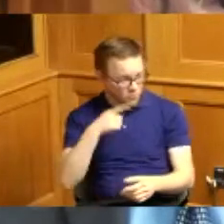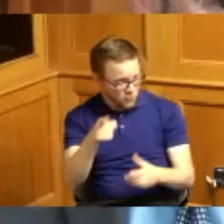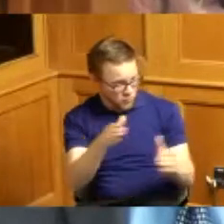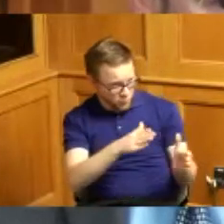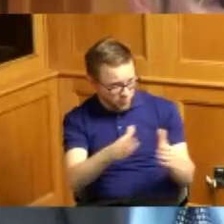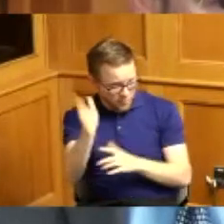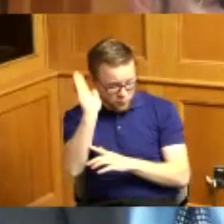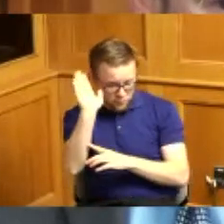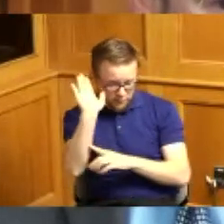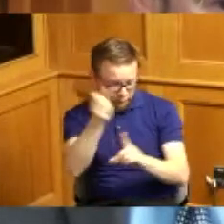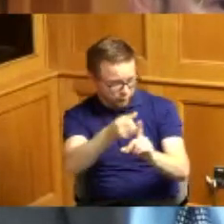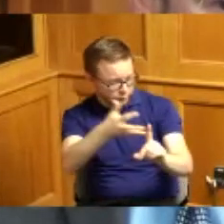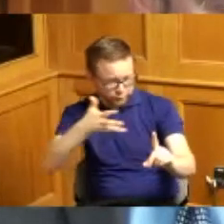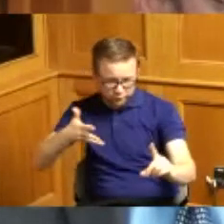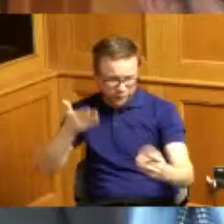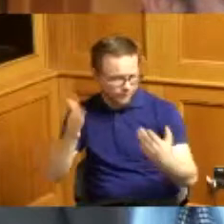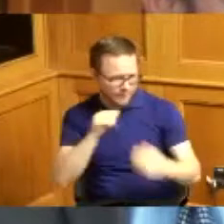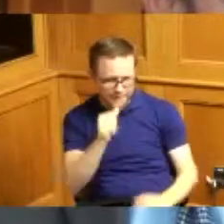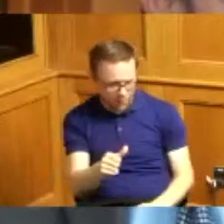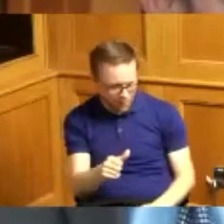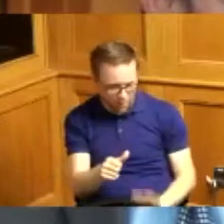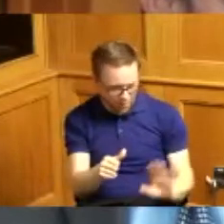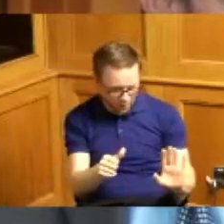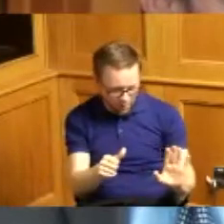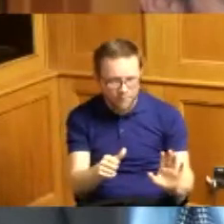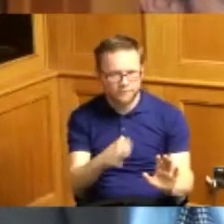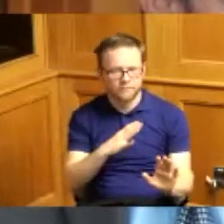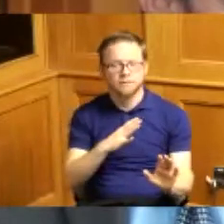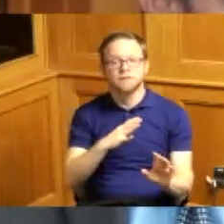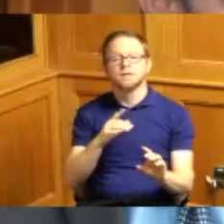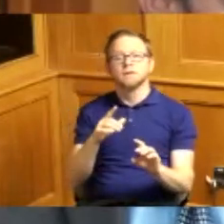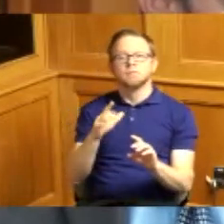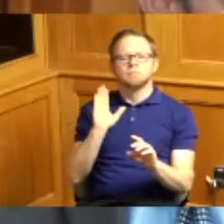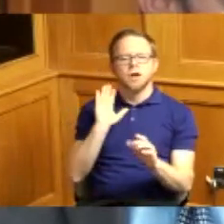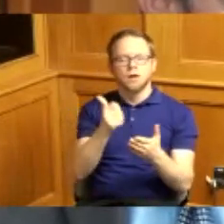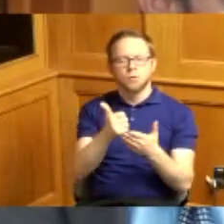to be to go into great detail here but I think it would be helpful as we go through these kind of